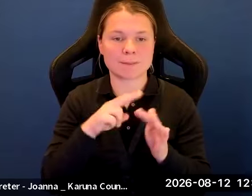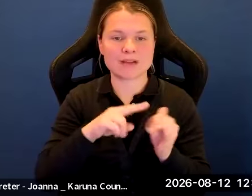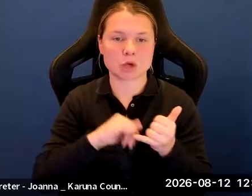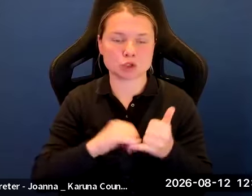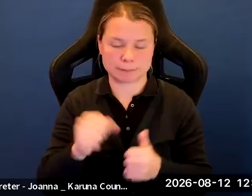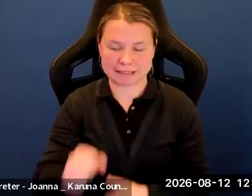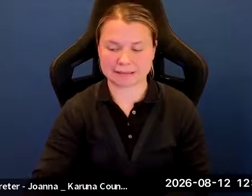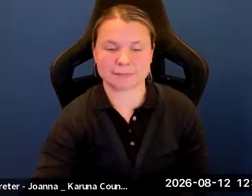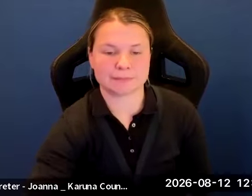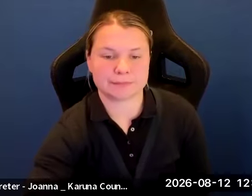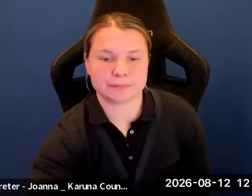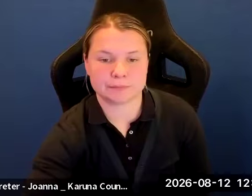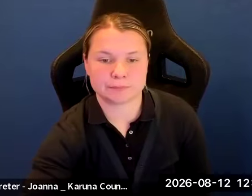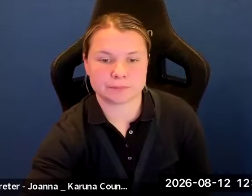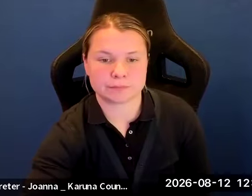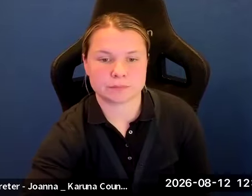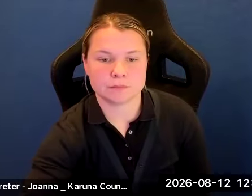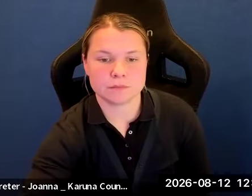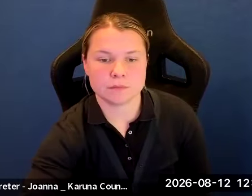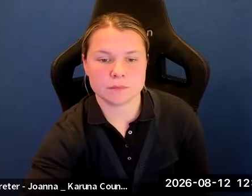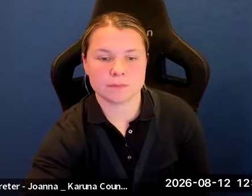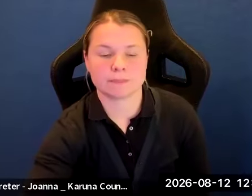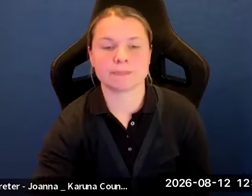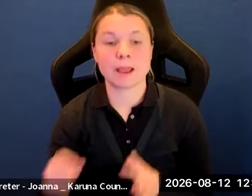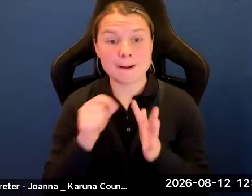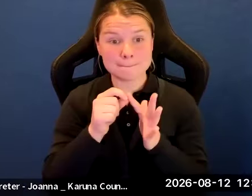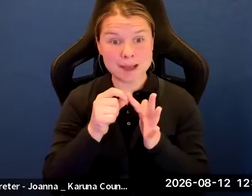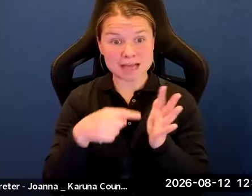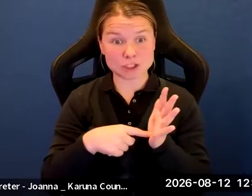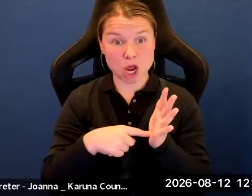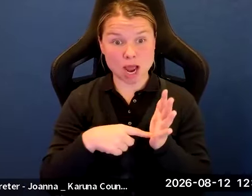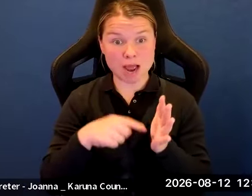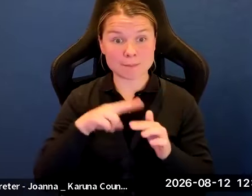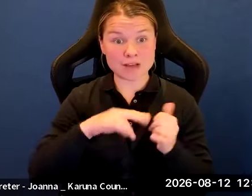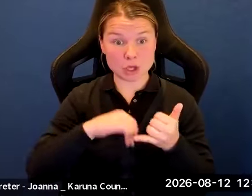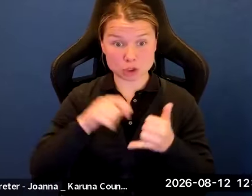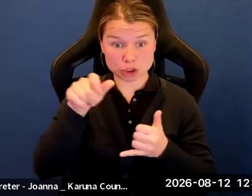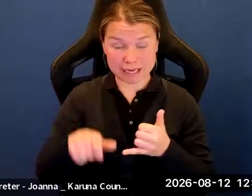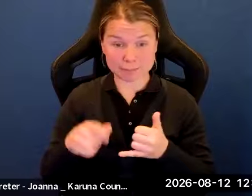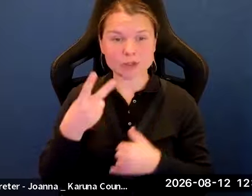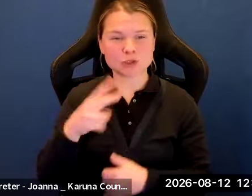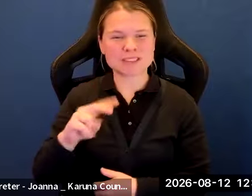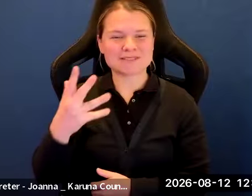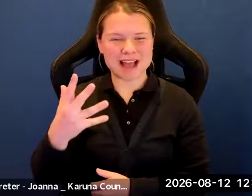there are flexible funding for professional development will